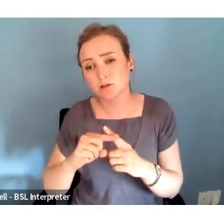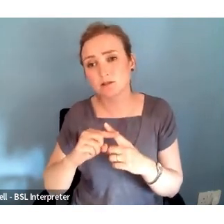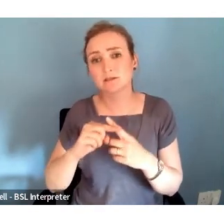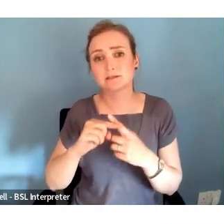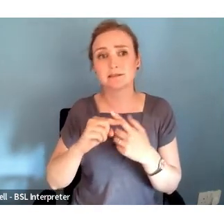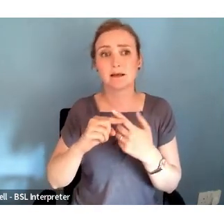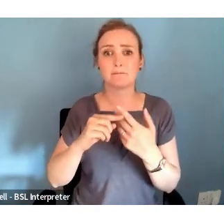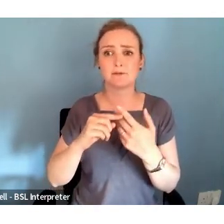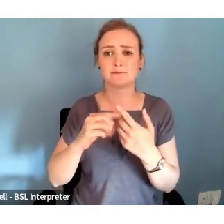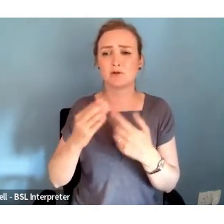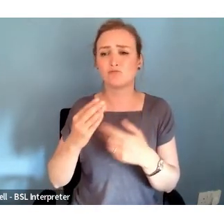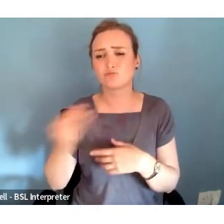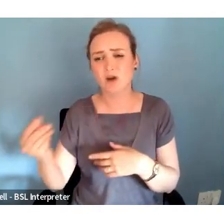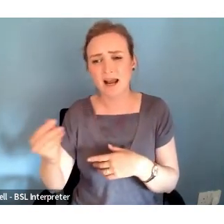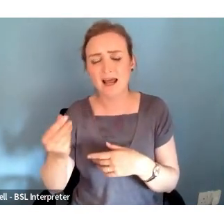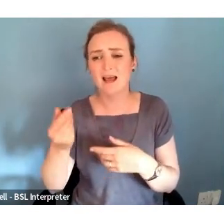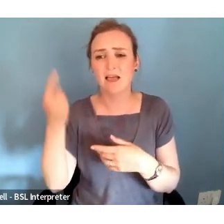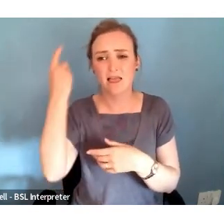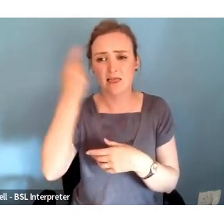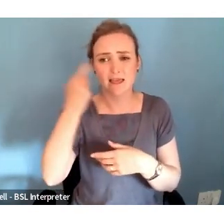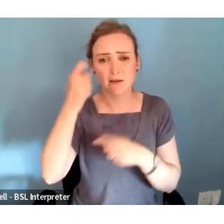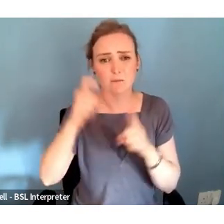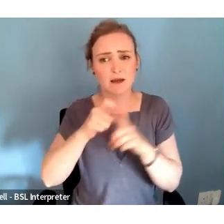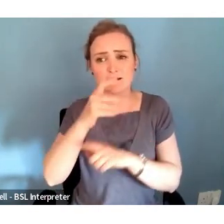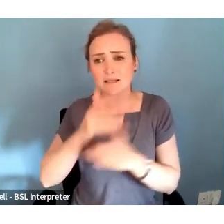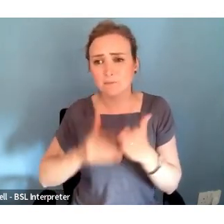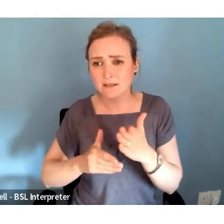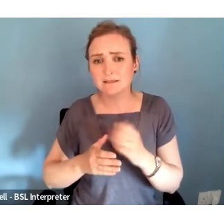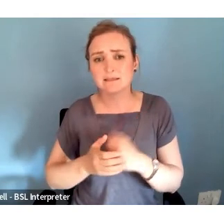that. If you have done a lot toward inclusion, they